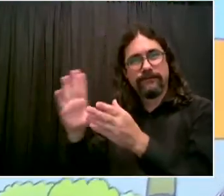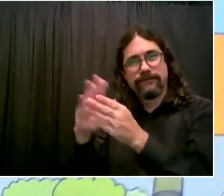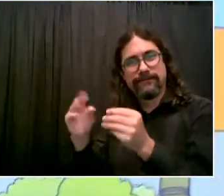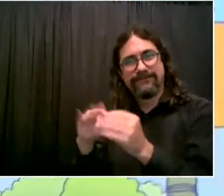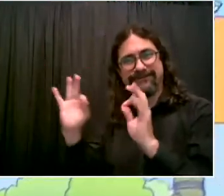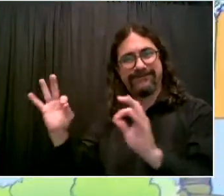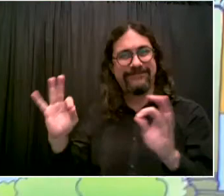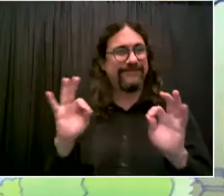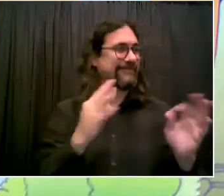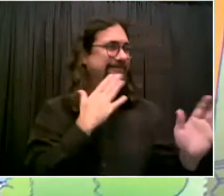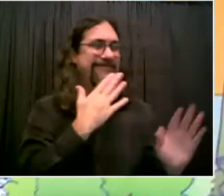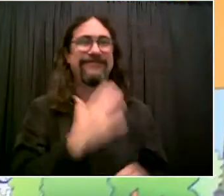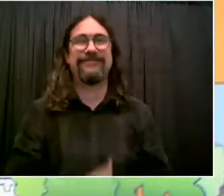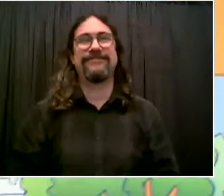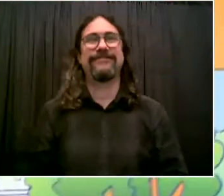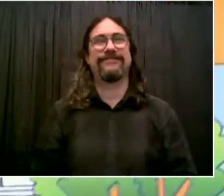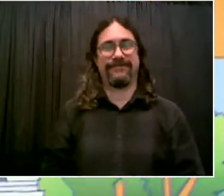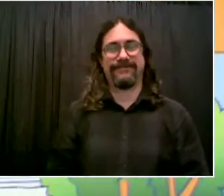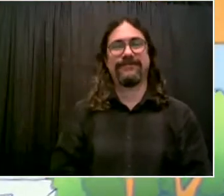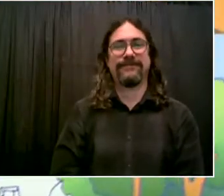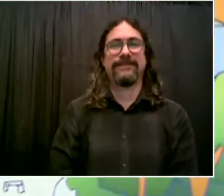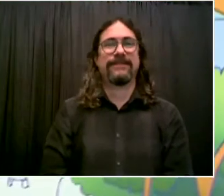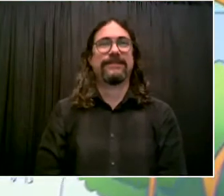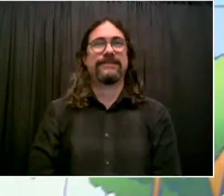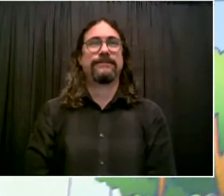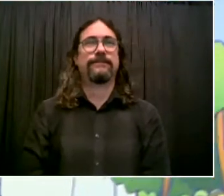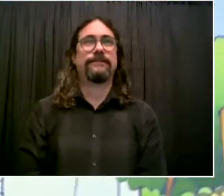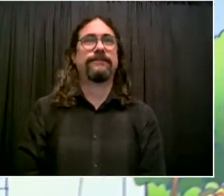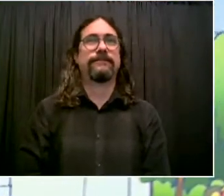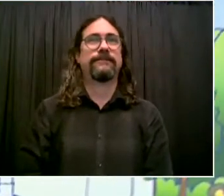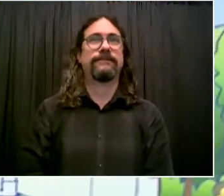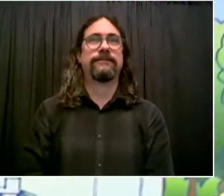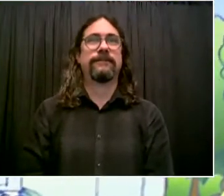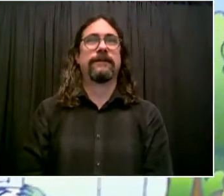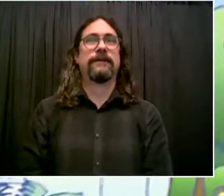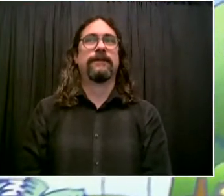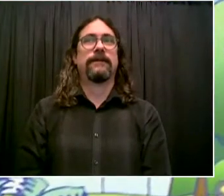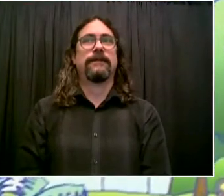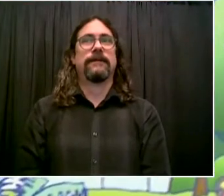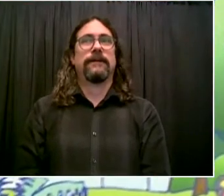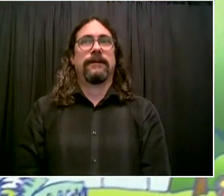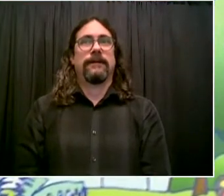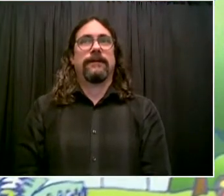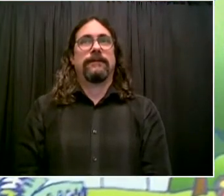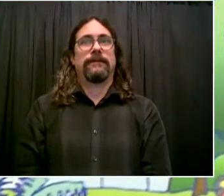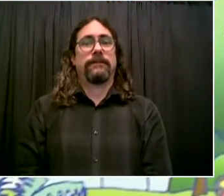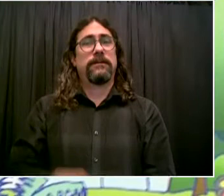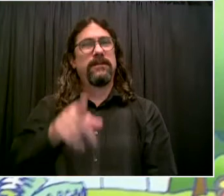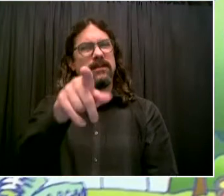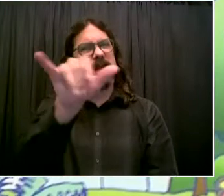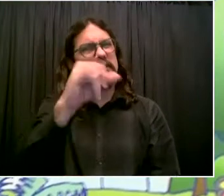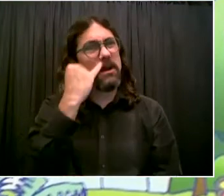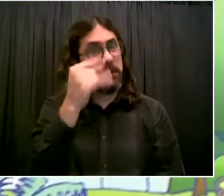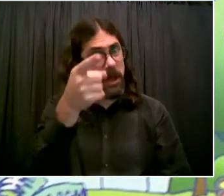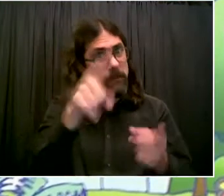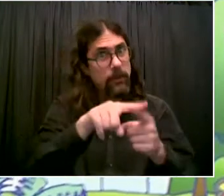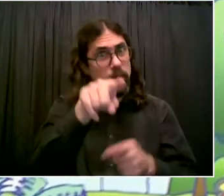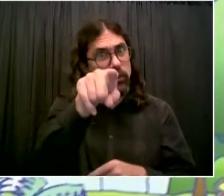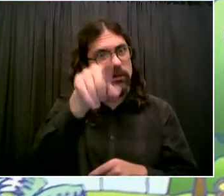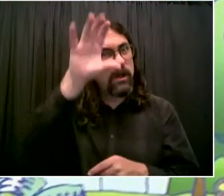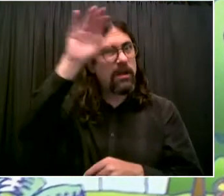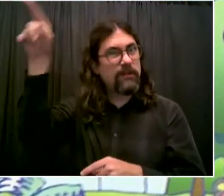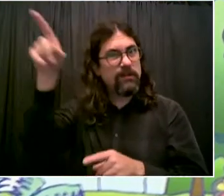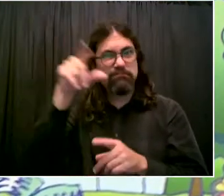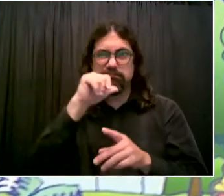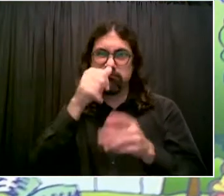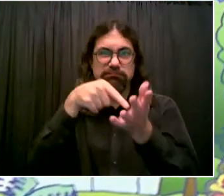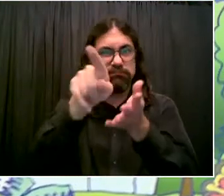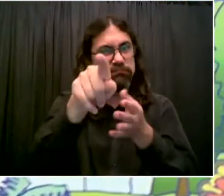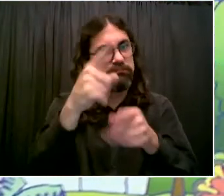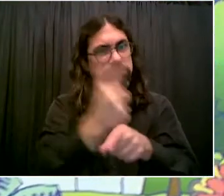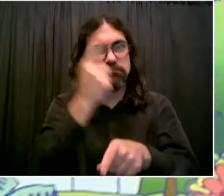CHECK OUT OF HERE